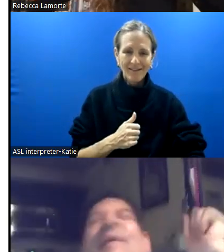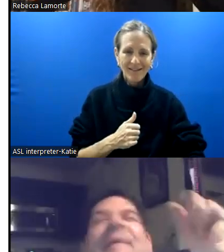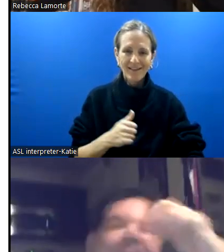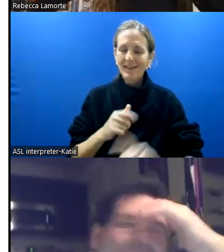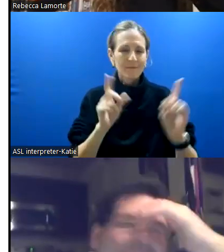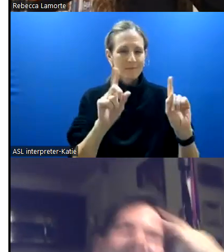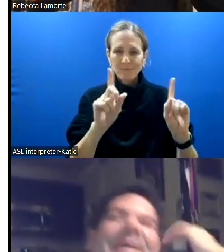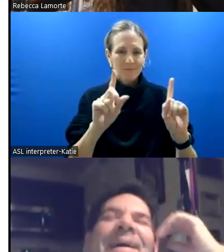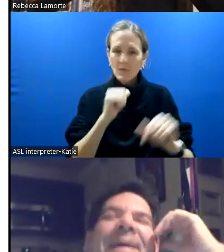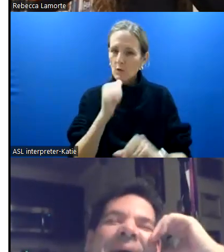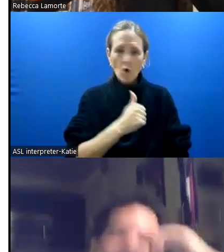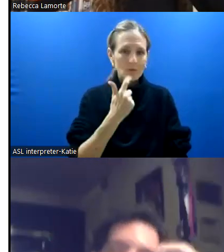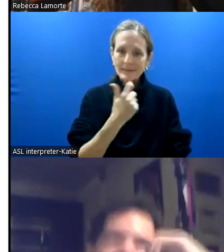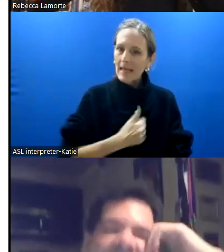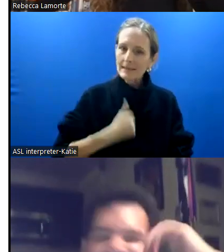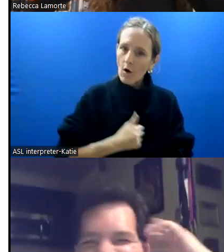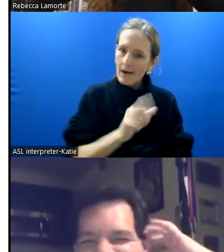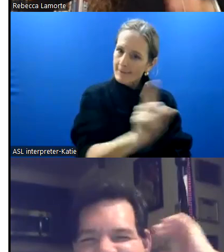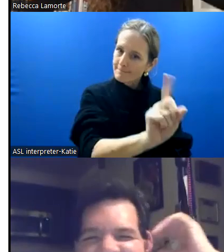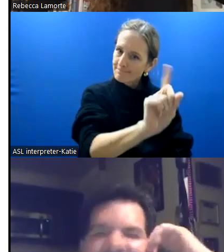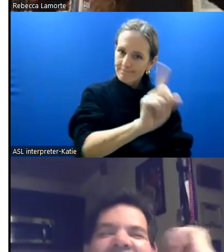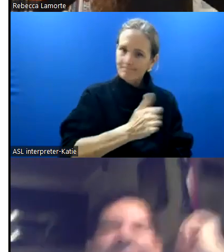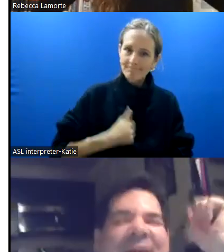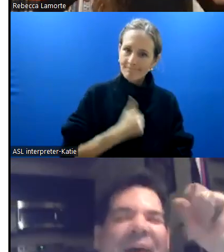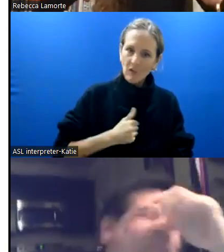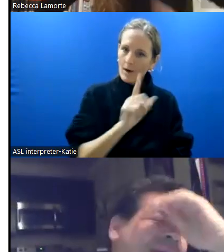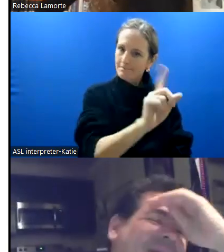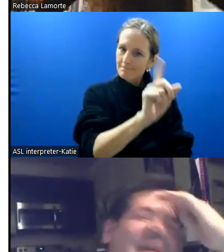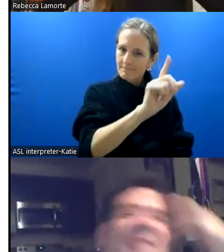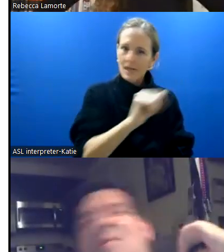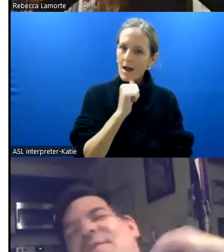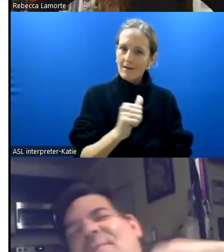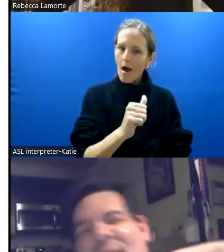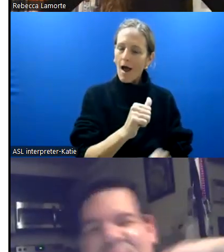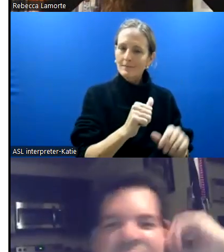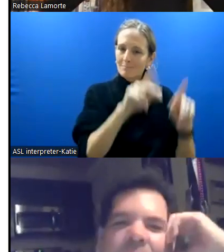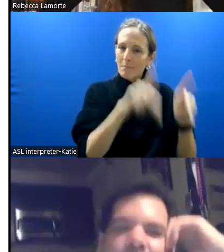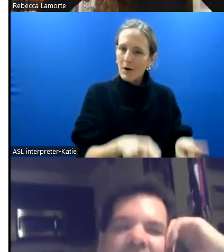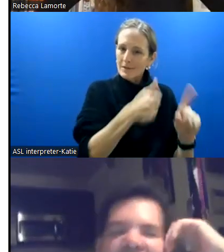as disabled people tonight. No apologies. No apologies. All right. Now you can go. - I won't apologize too much.